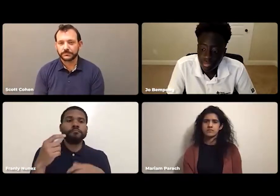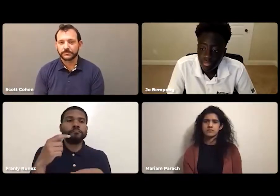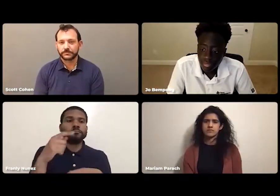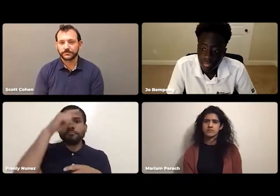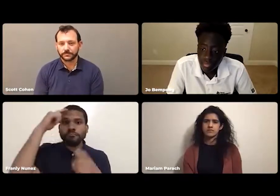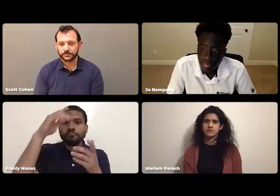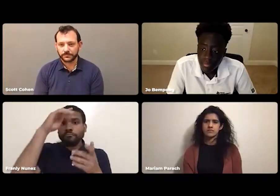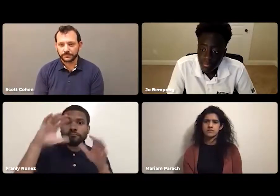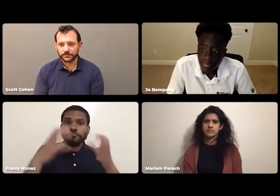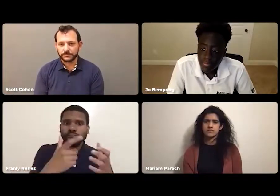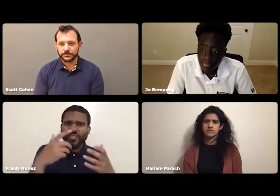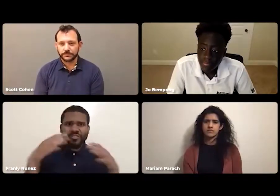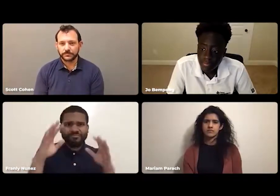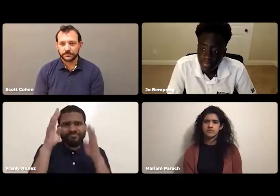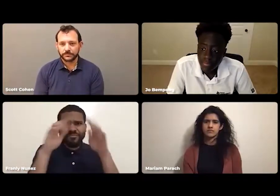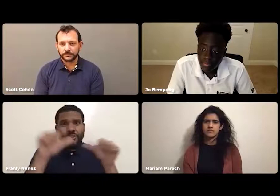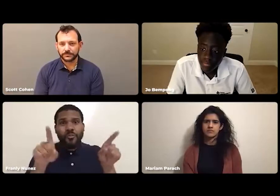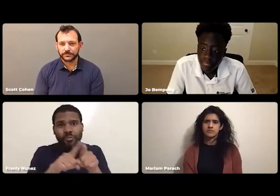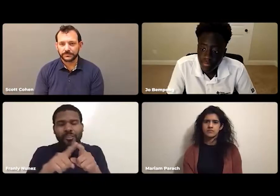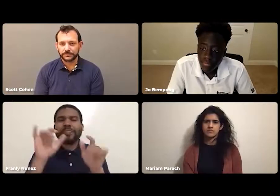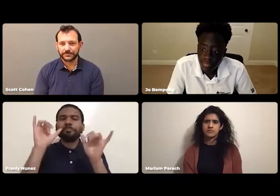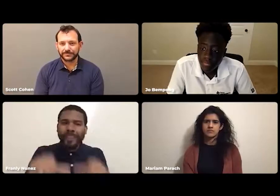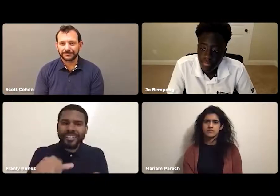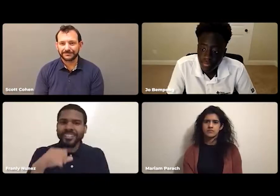fields.